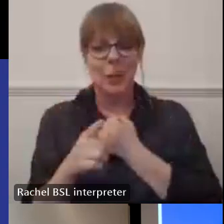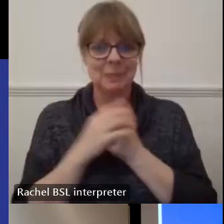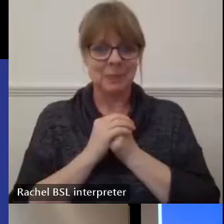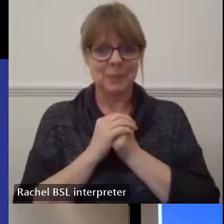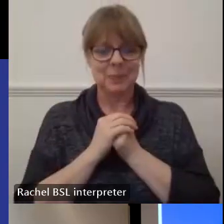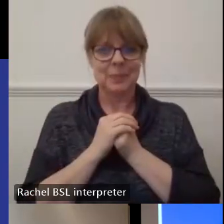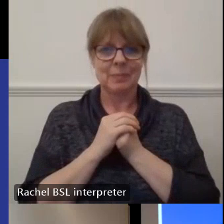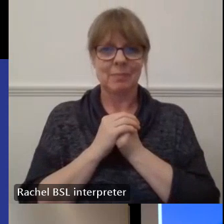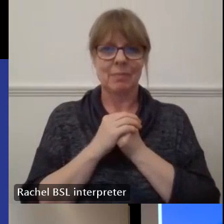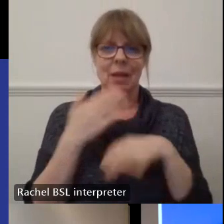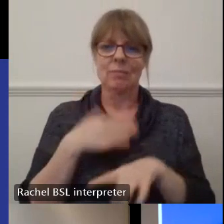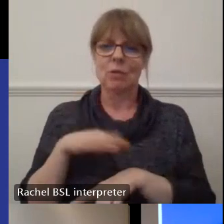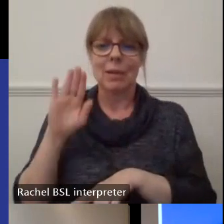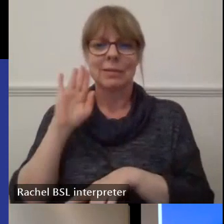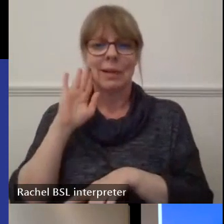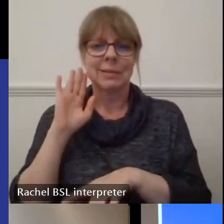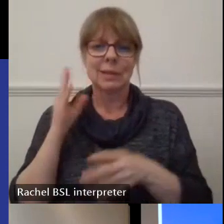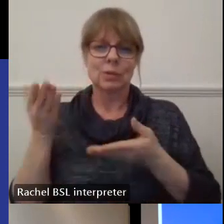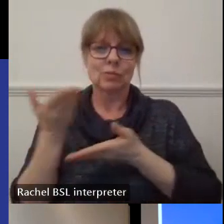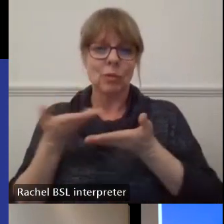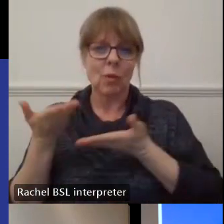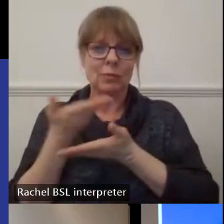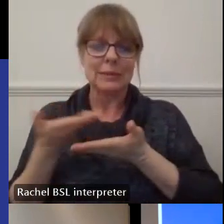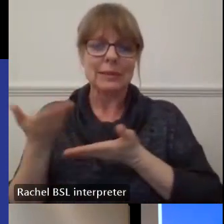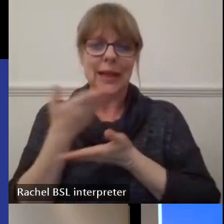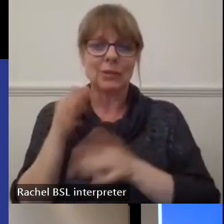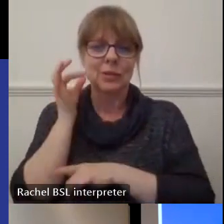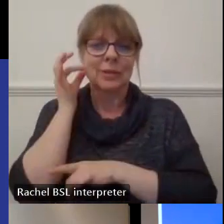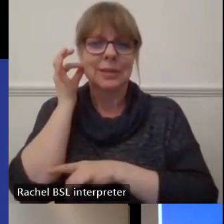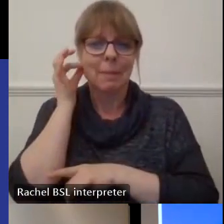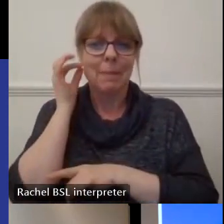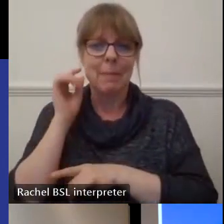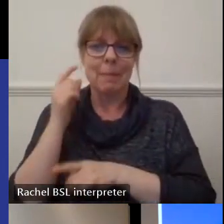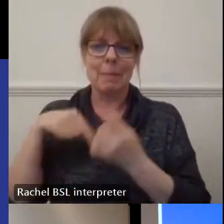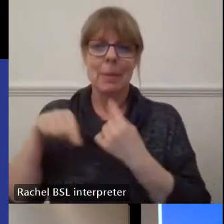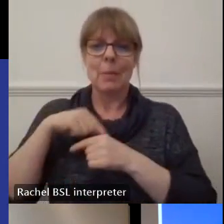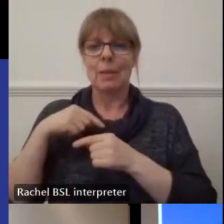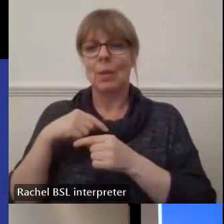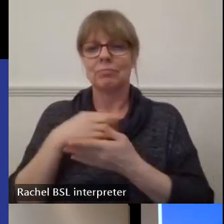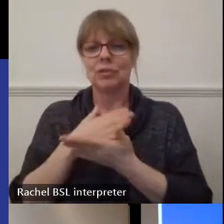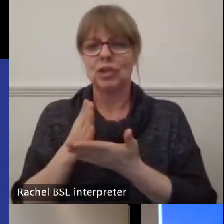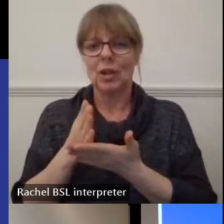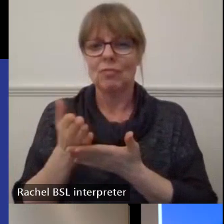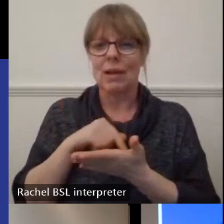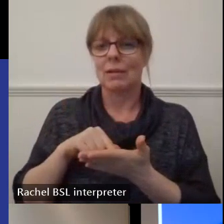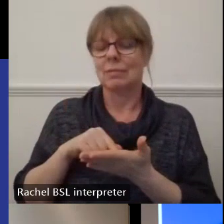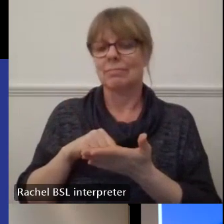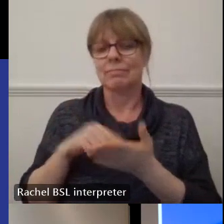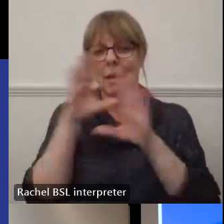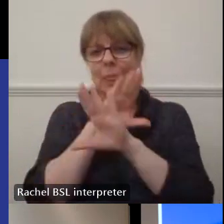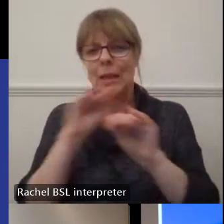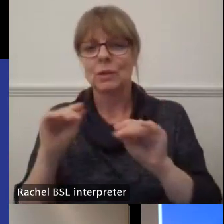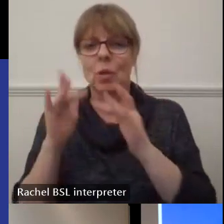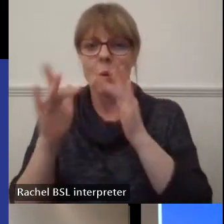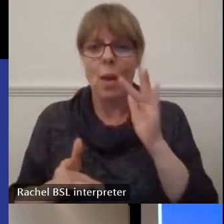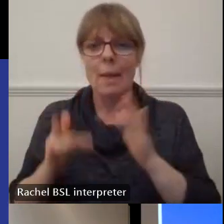of the chat and there were some tips that people were sharing from the different workshops and sharing websites and resources and chatting.